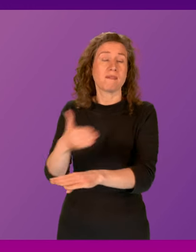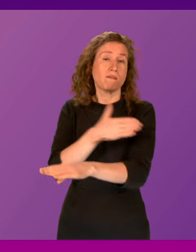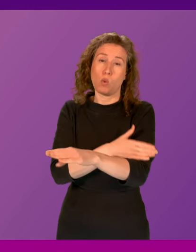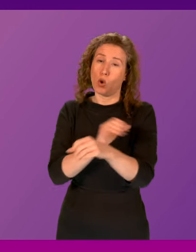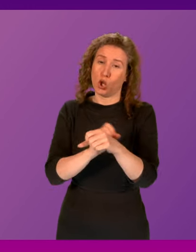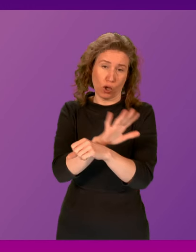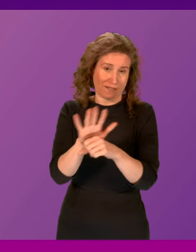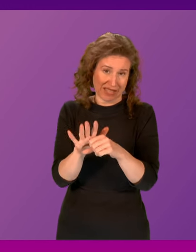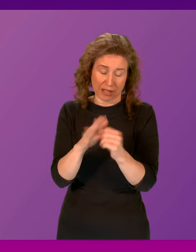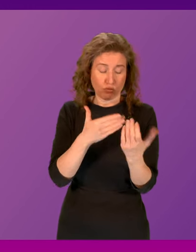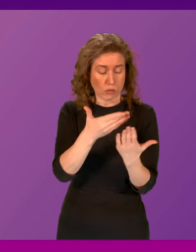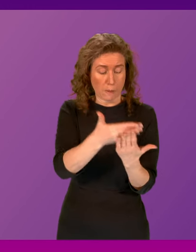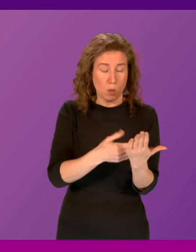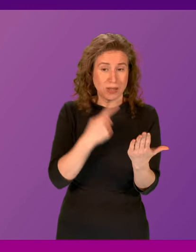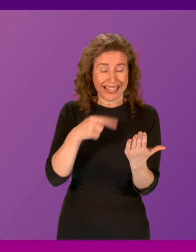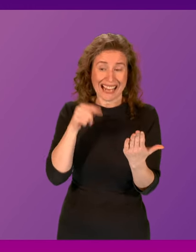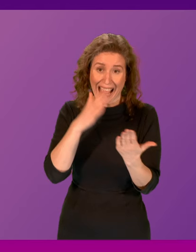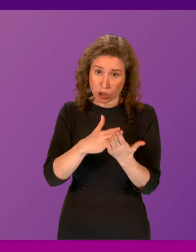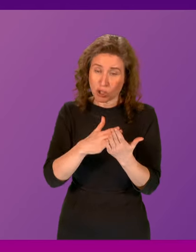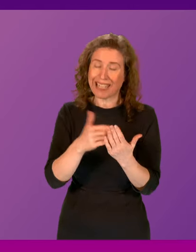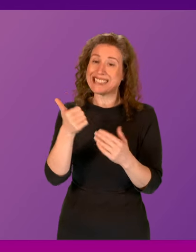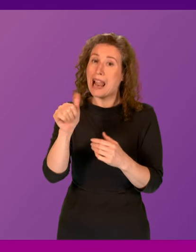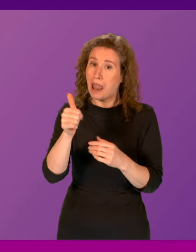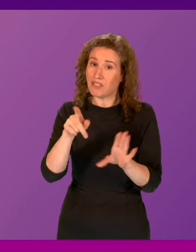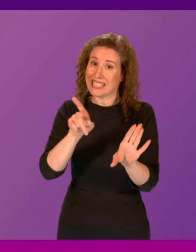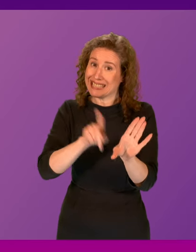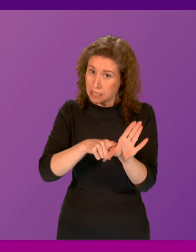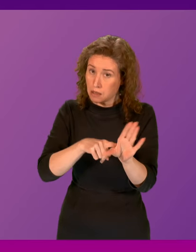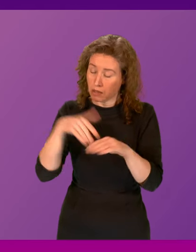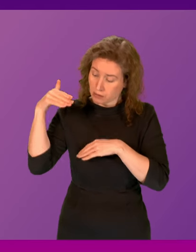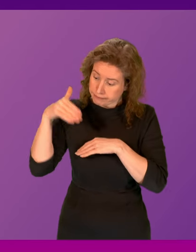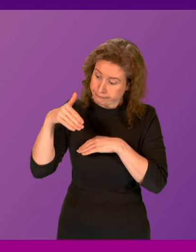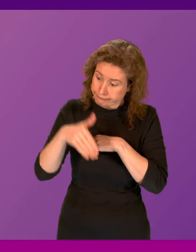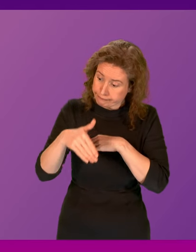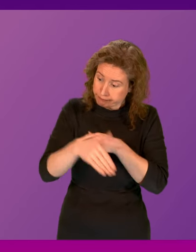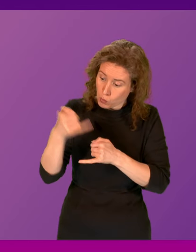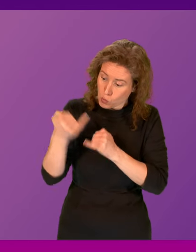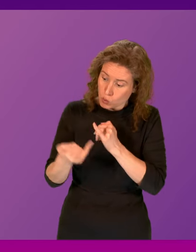makes clear that there has been 11 years of decline—every day of which there has been a